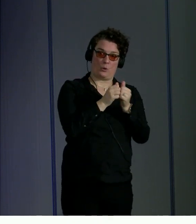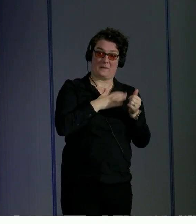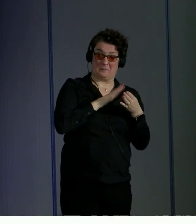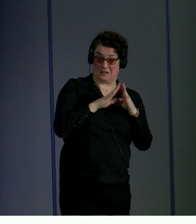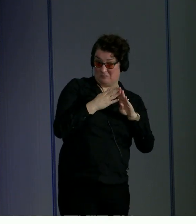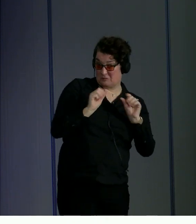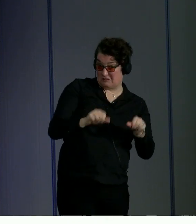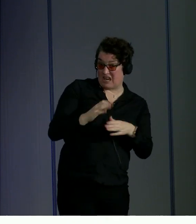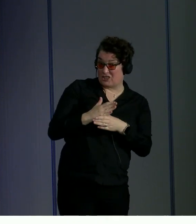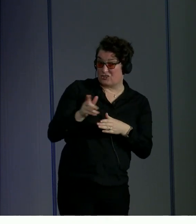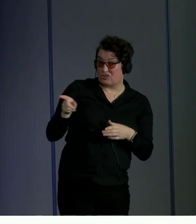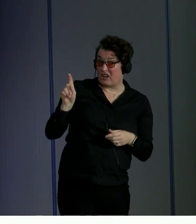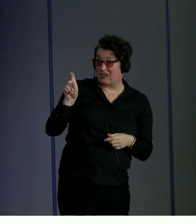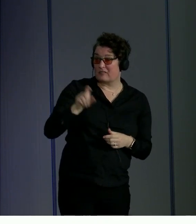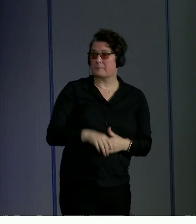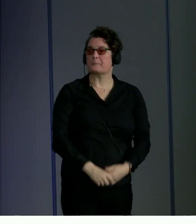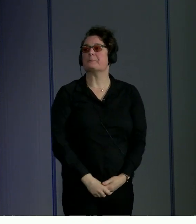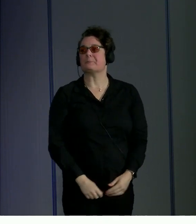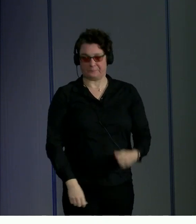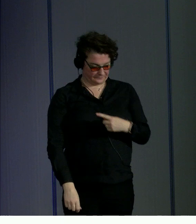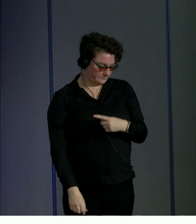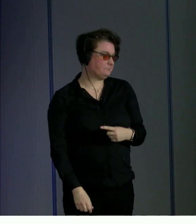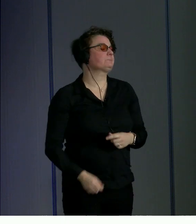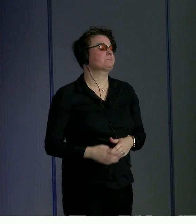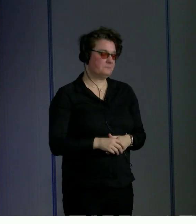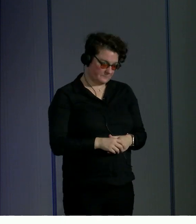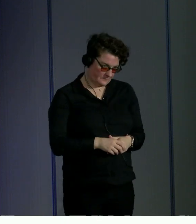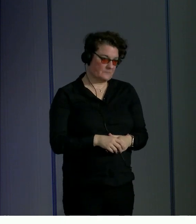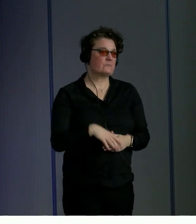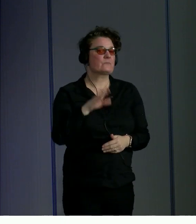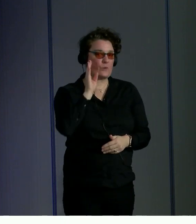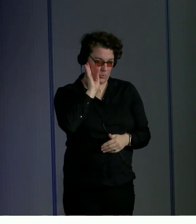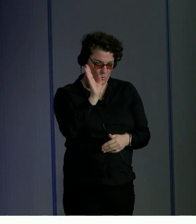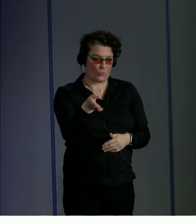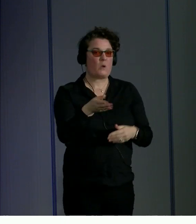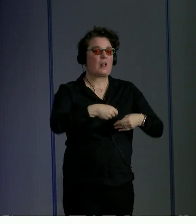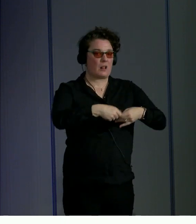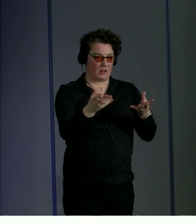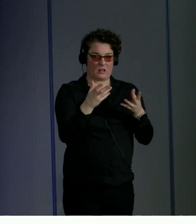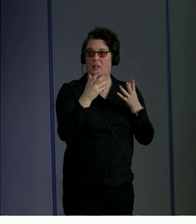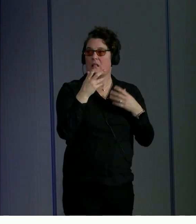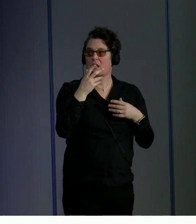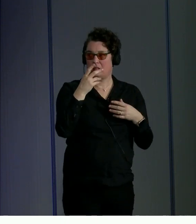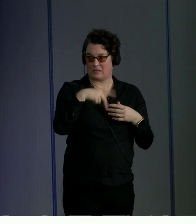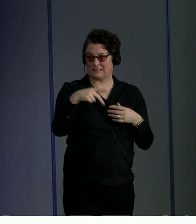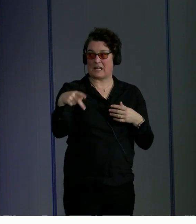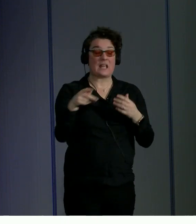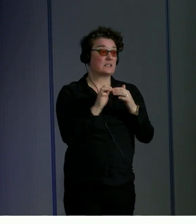Yes, we will be providing the slides through the